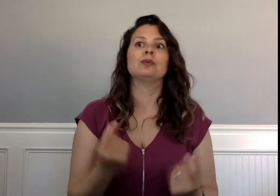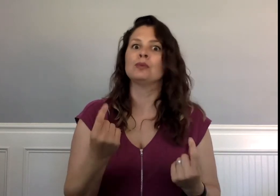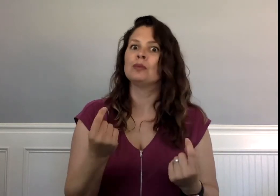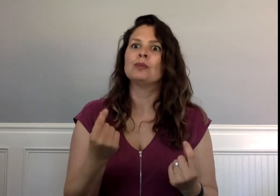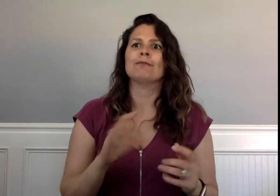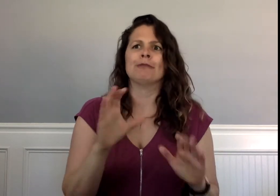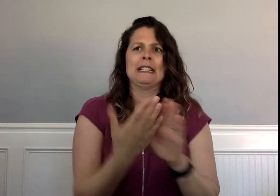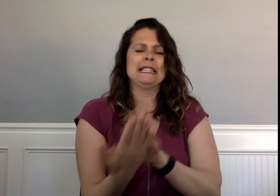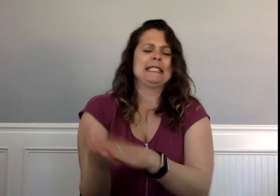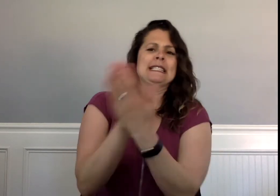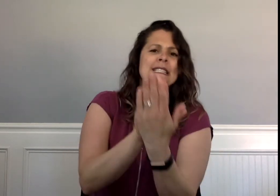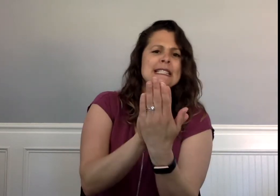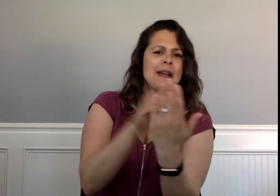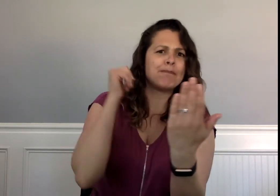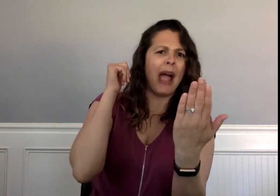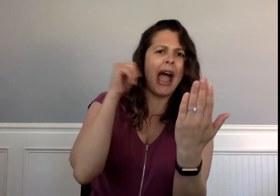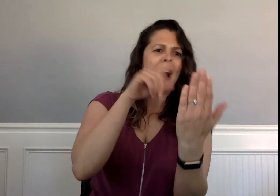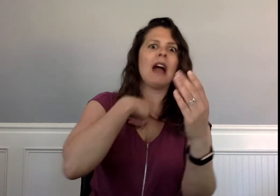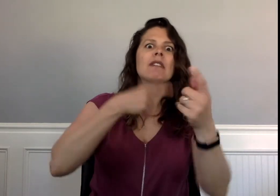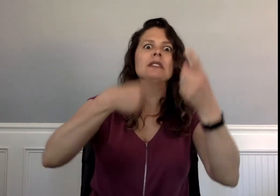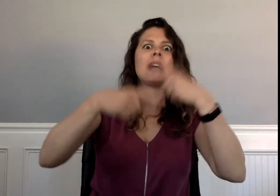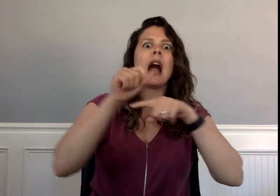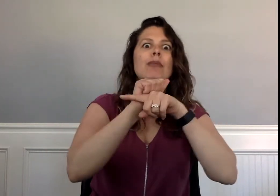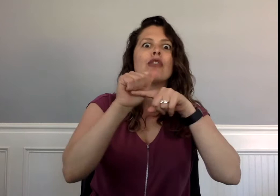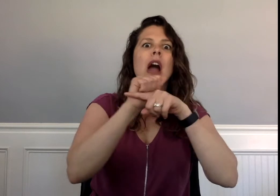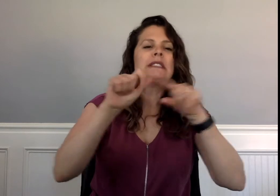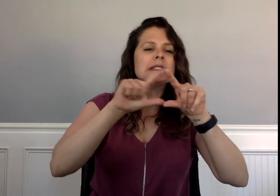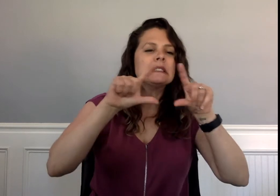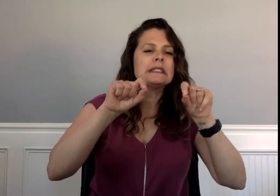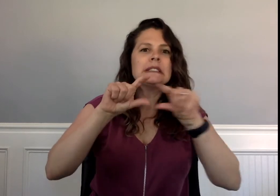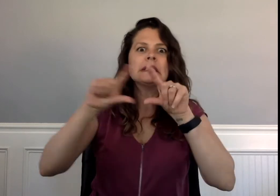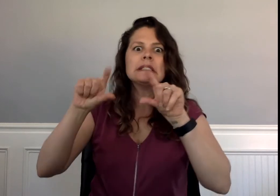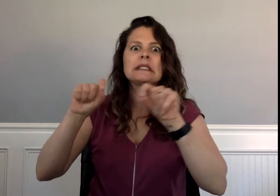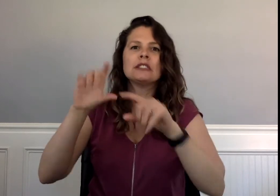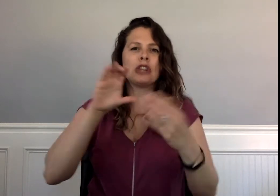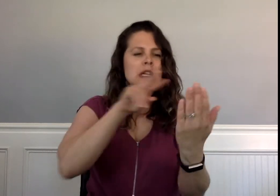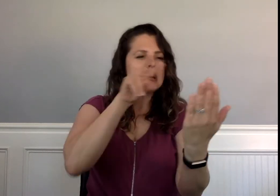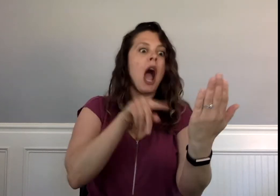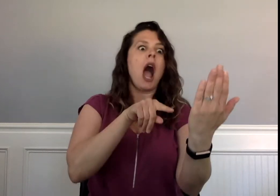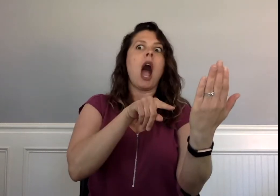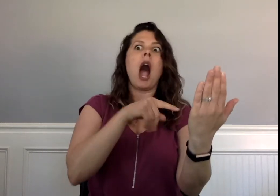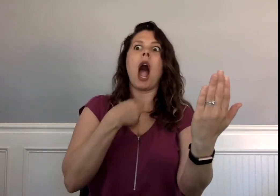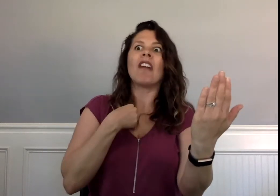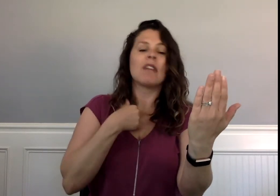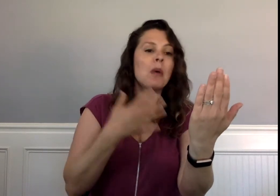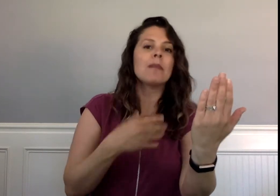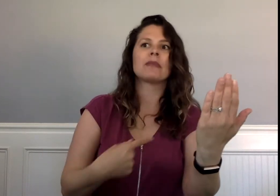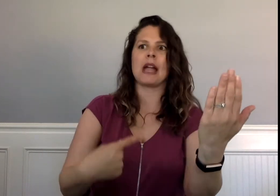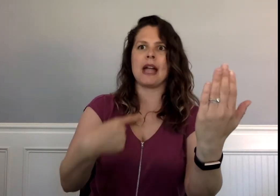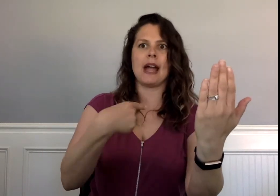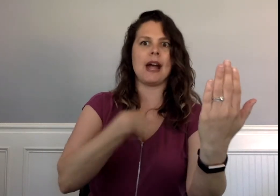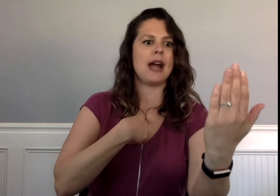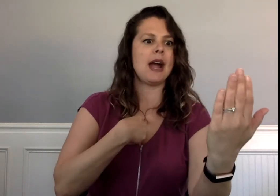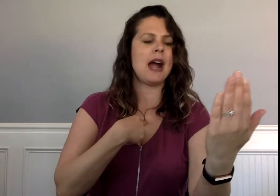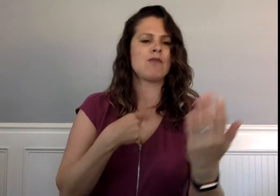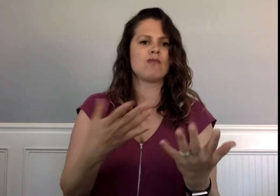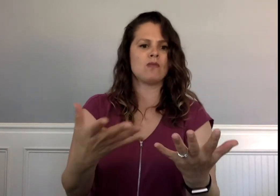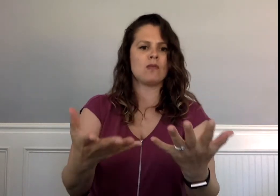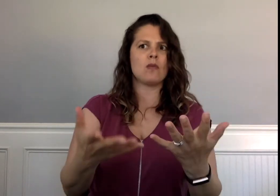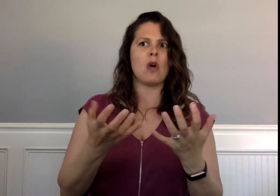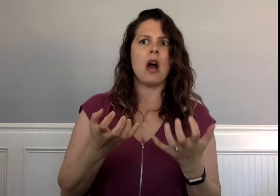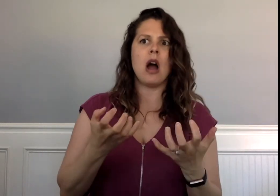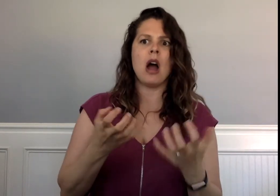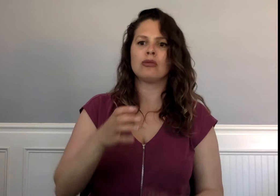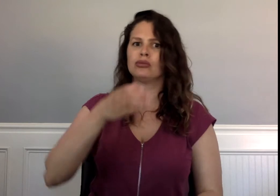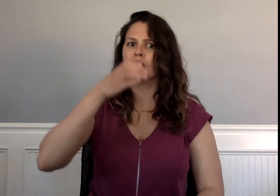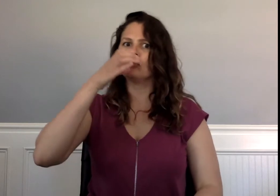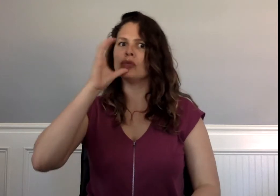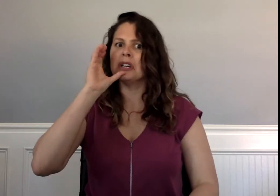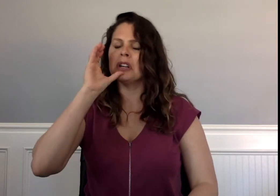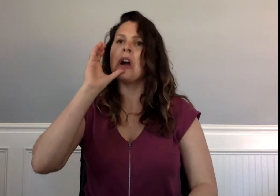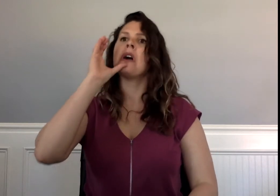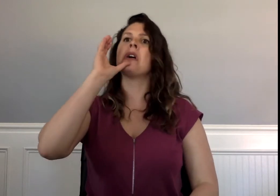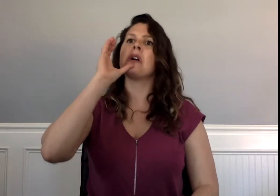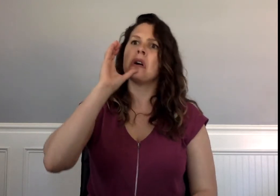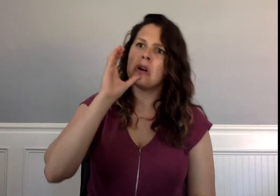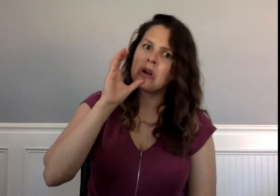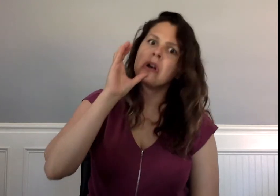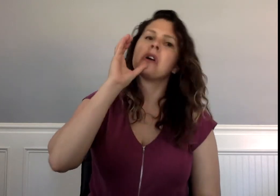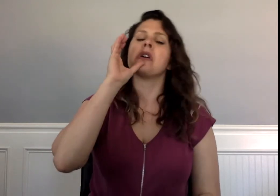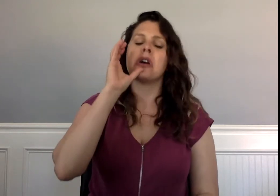He turned to the back of the menu and practiced the signs “I,” “want,” and “drink.”